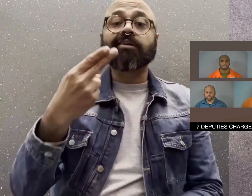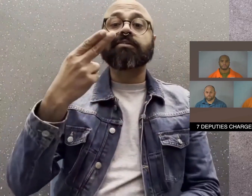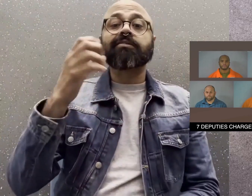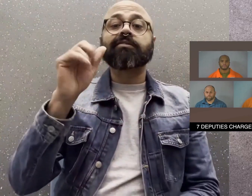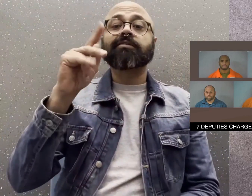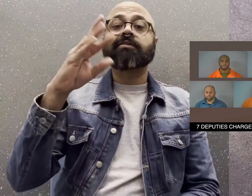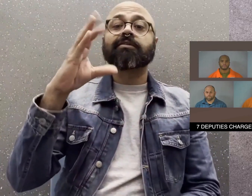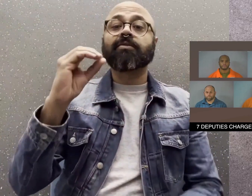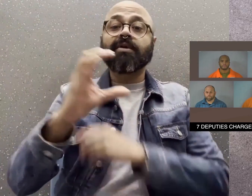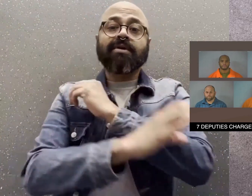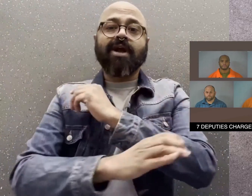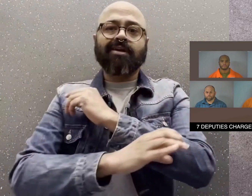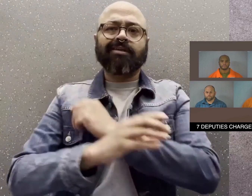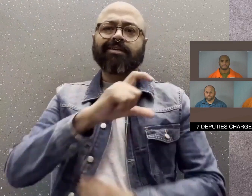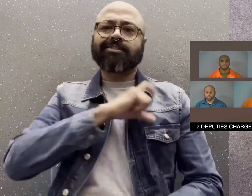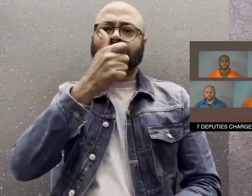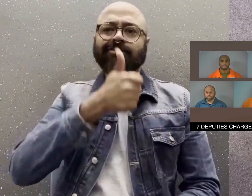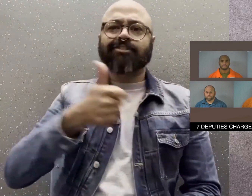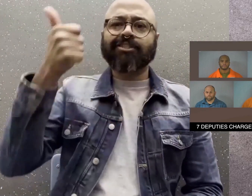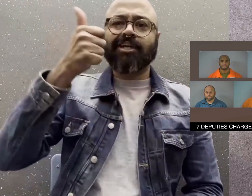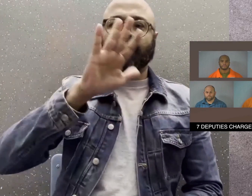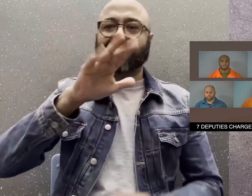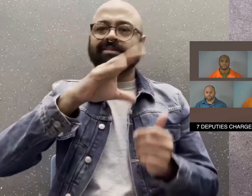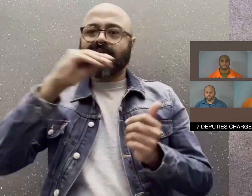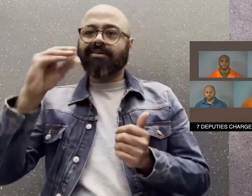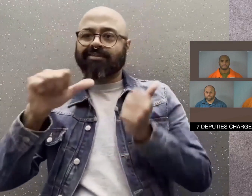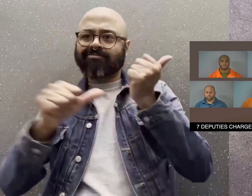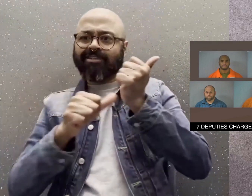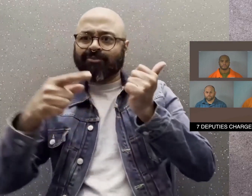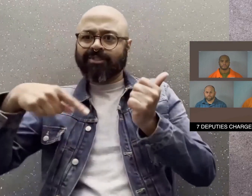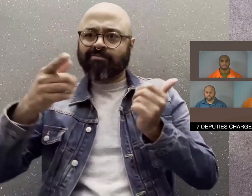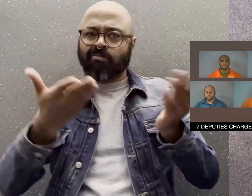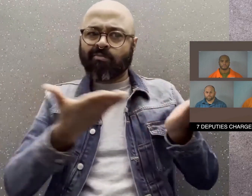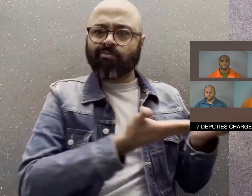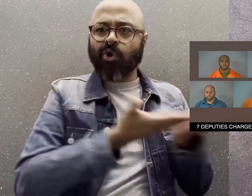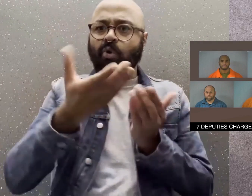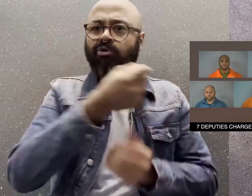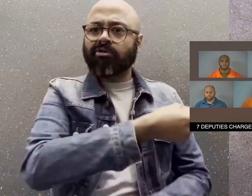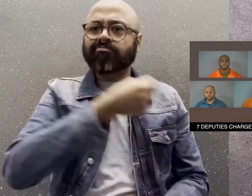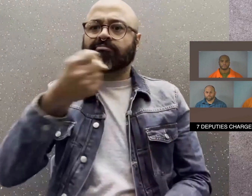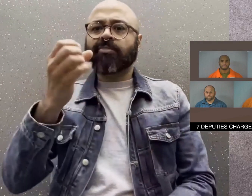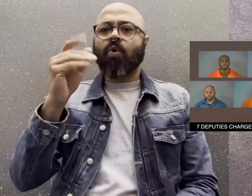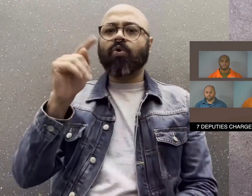three days later Henrico County sheriff's deputies brought otineo